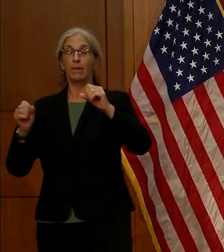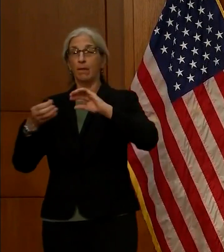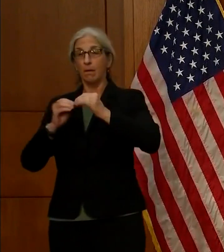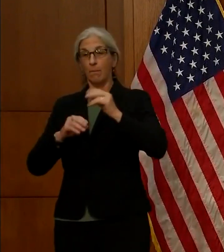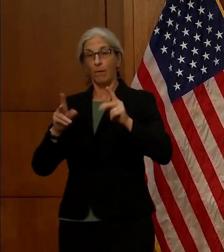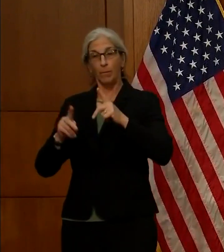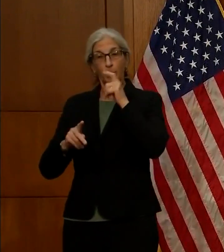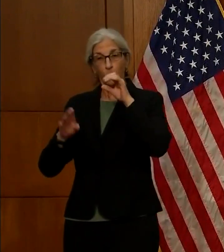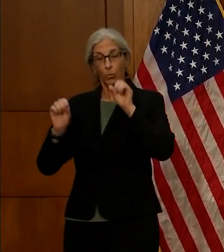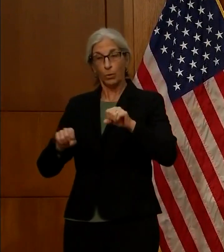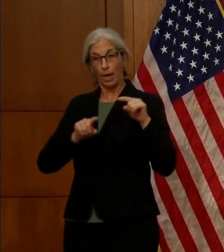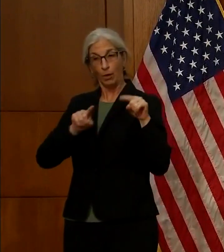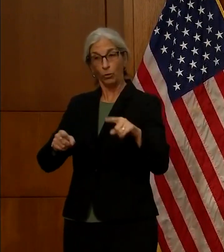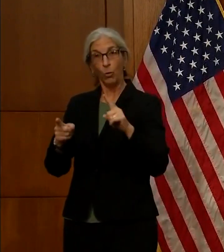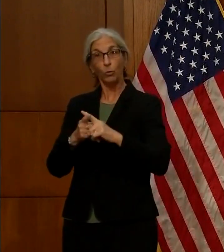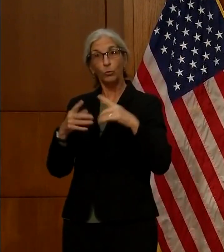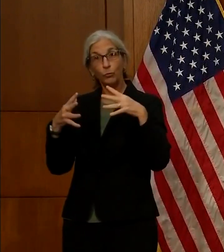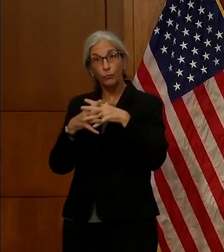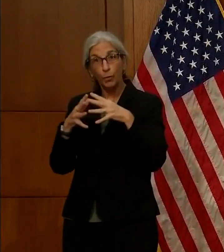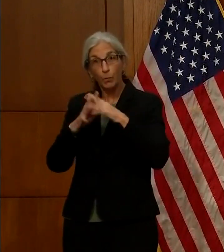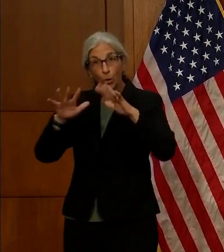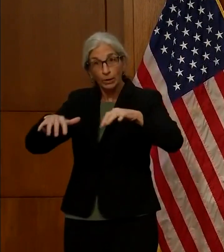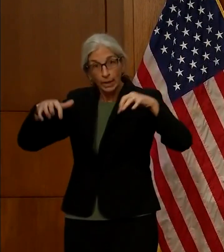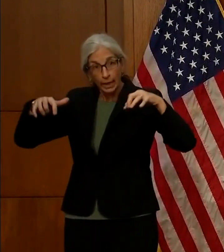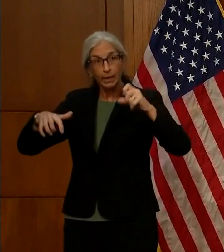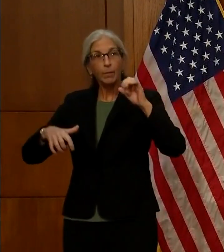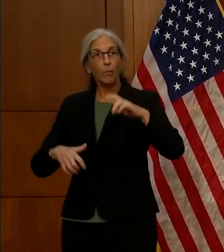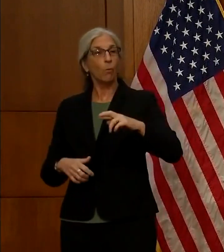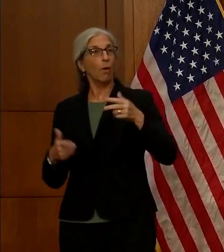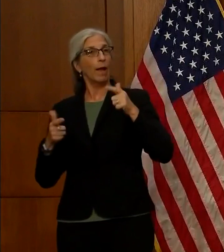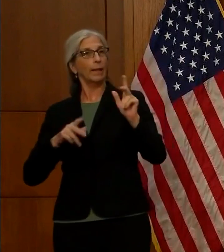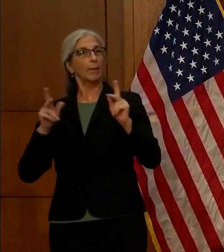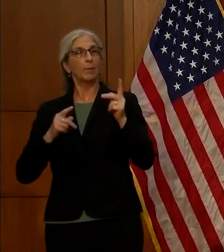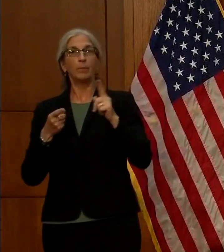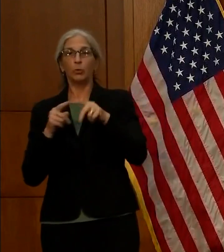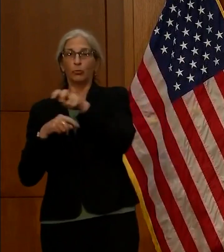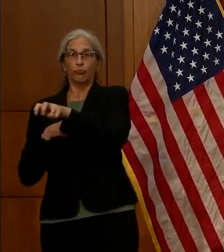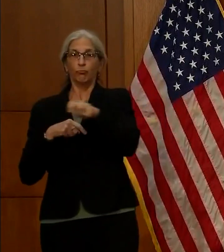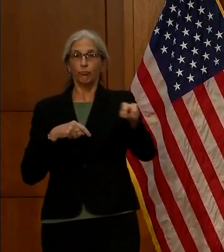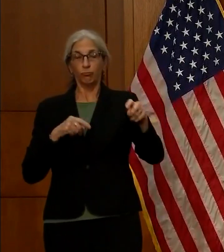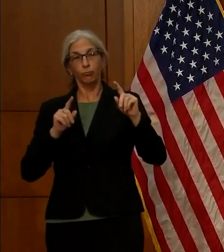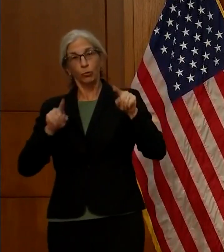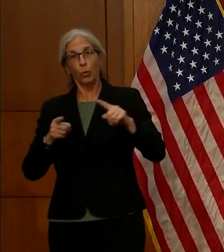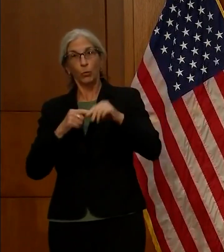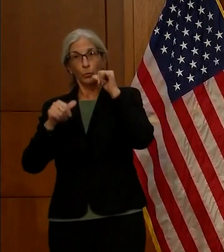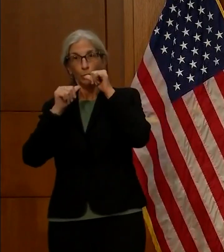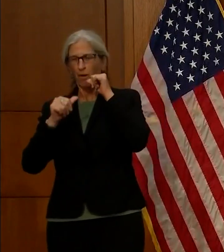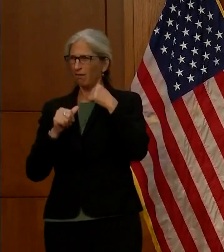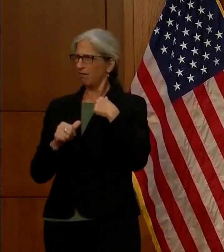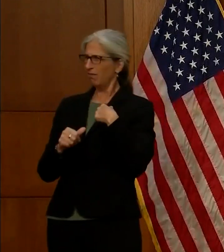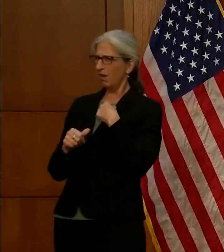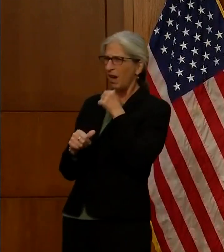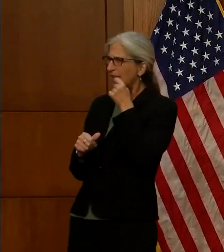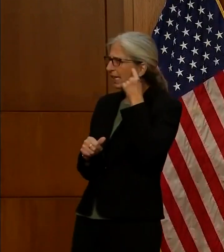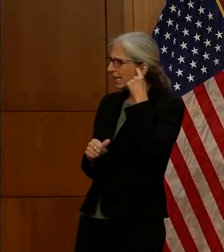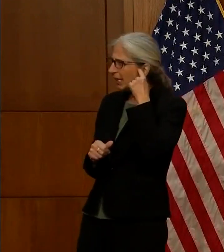CAPACITY LIMITS FOR FOOTBALL STADIUM OR EVEN THE OPEN BAR.